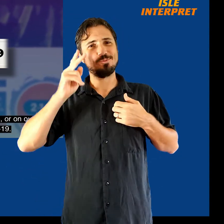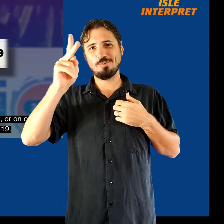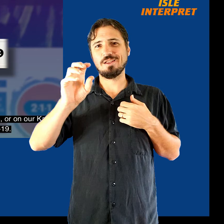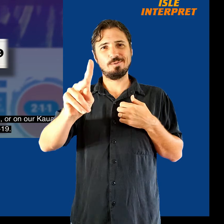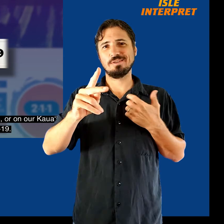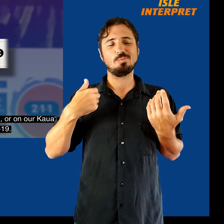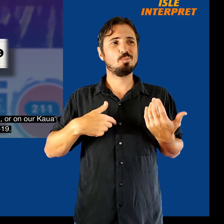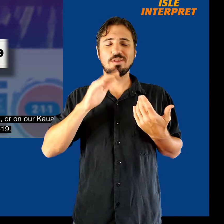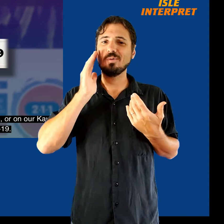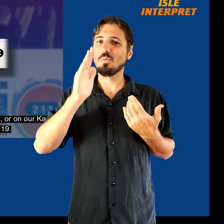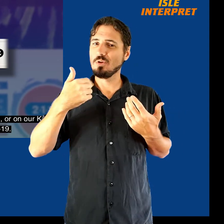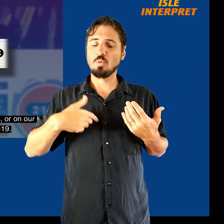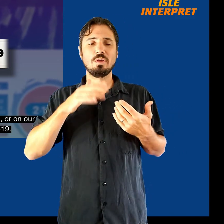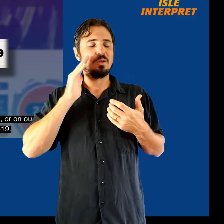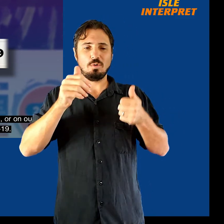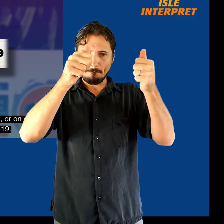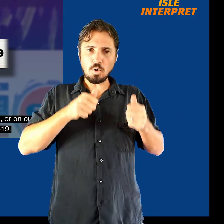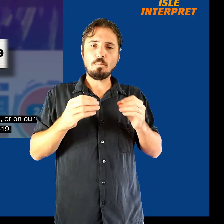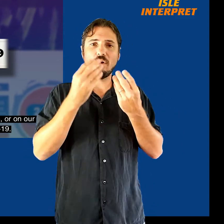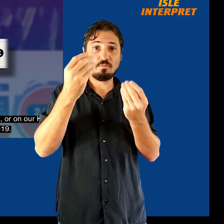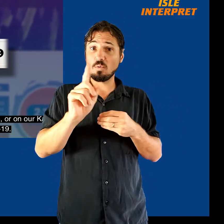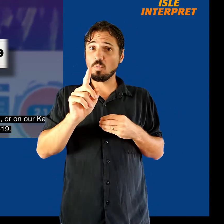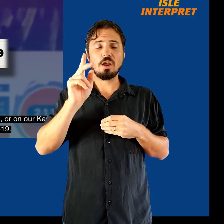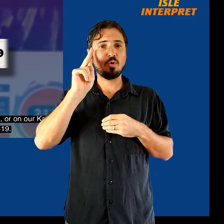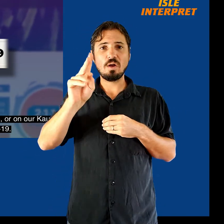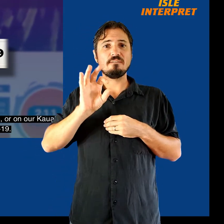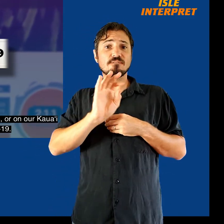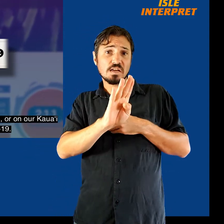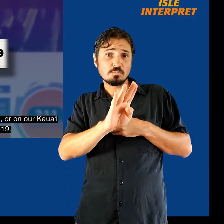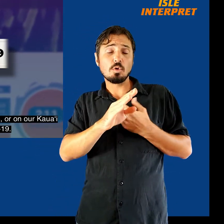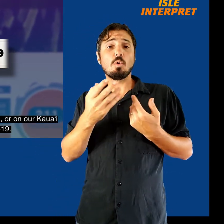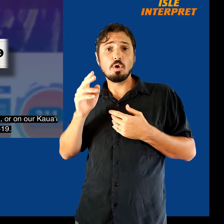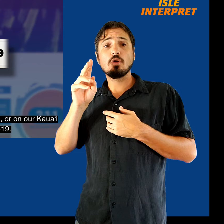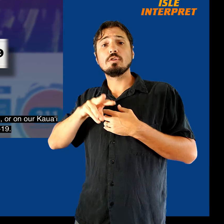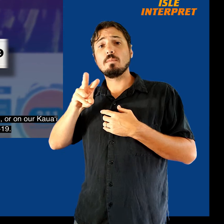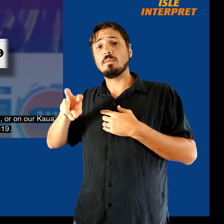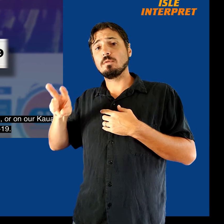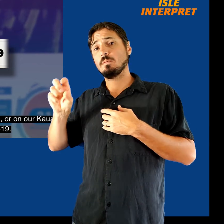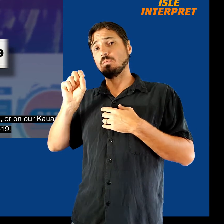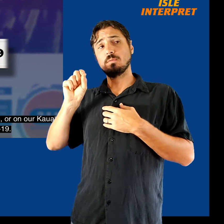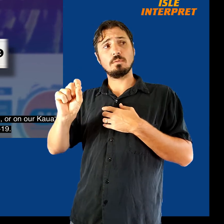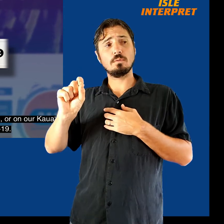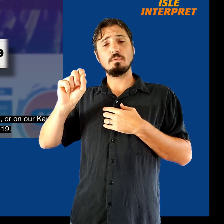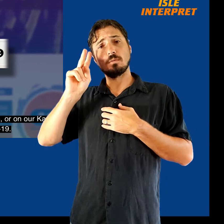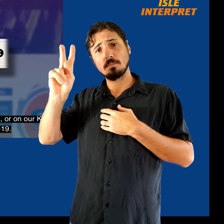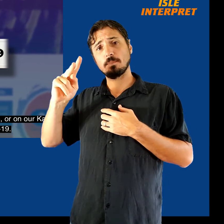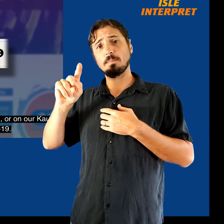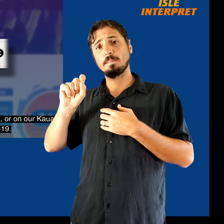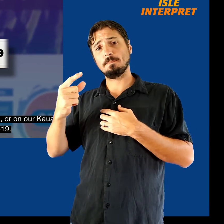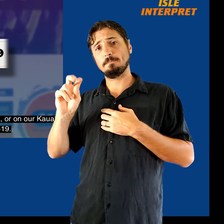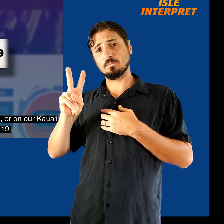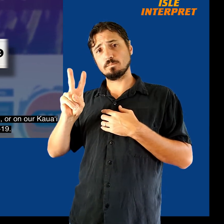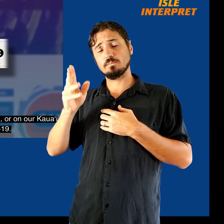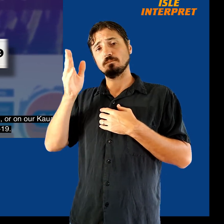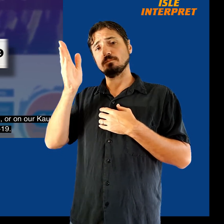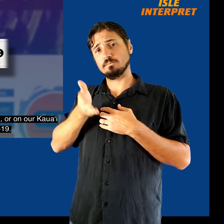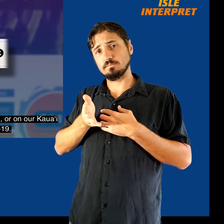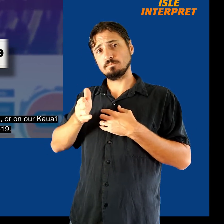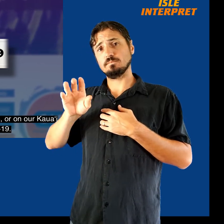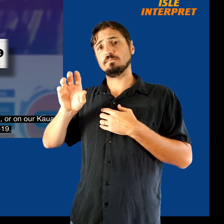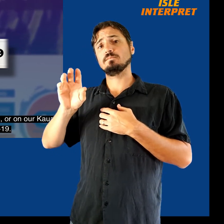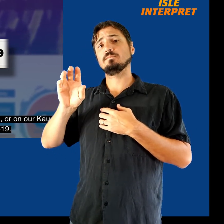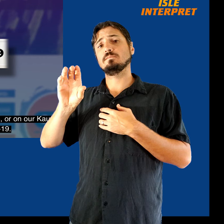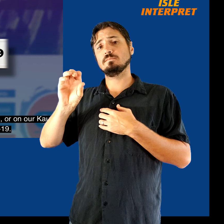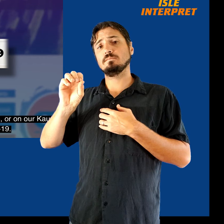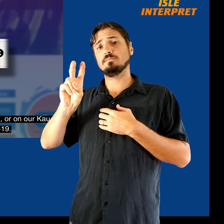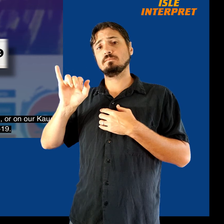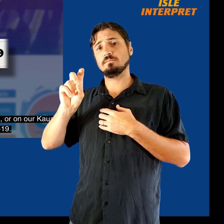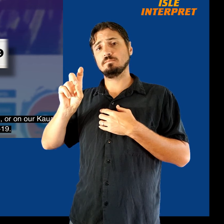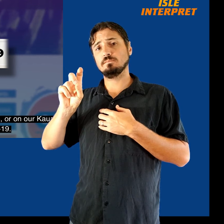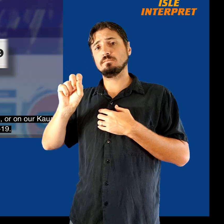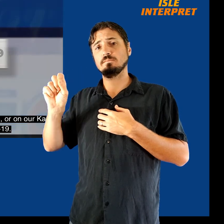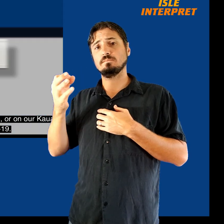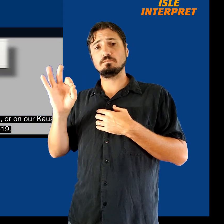We’ll continue to post updates on our official County of Kaua‘i Facebook page, or on our Kaua‘i Emergency Management Agency page, www.kauai.gov/COVID-19.